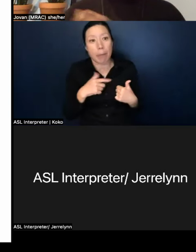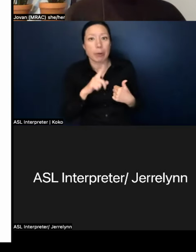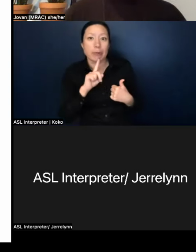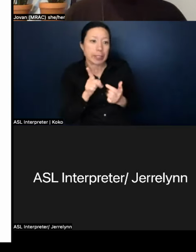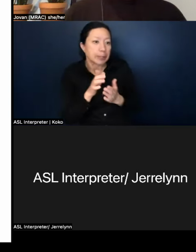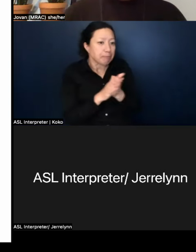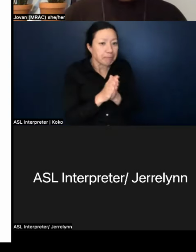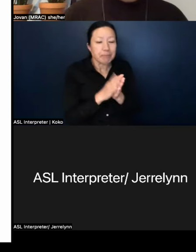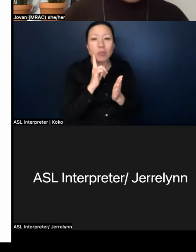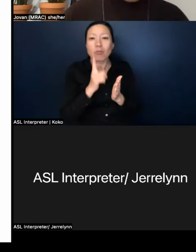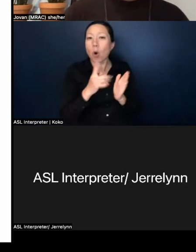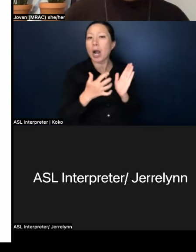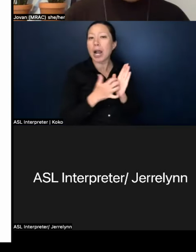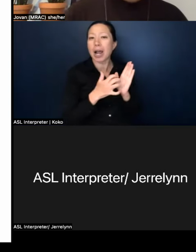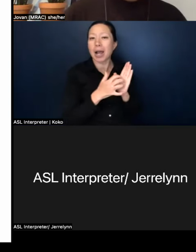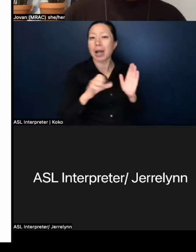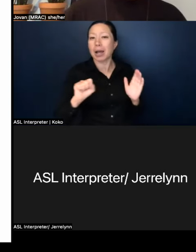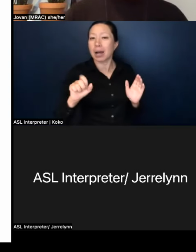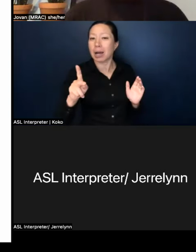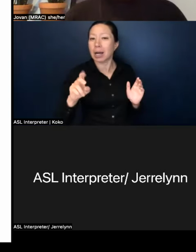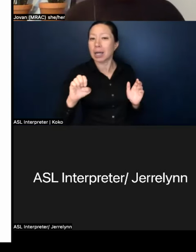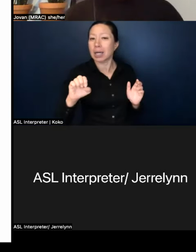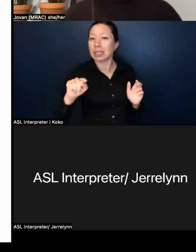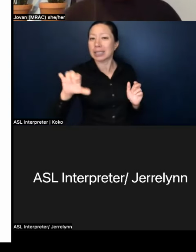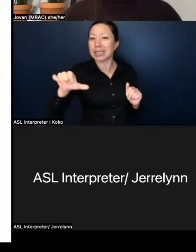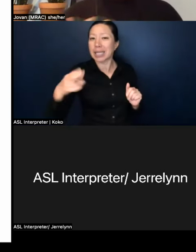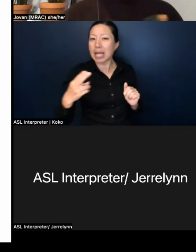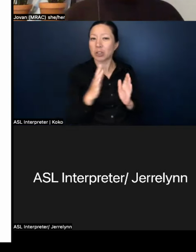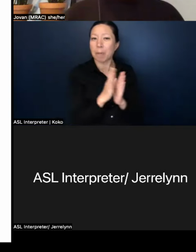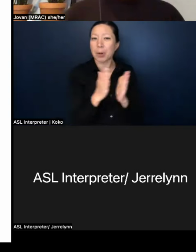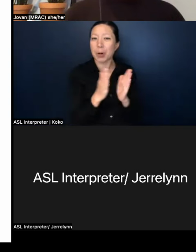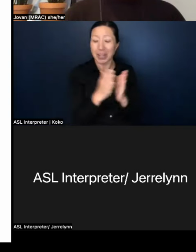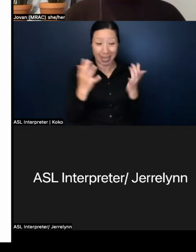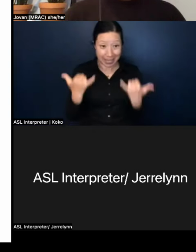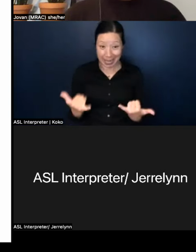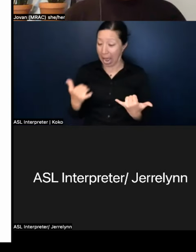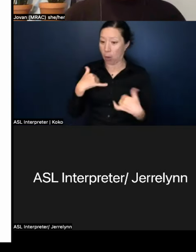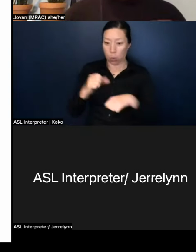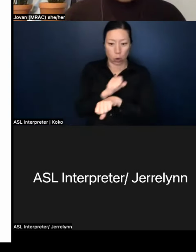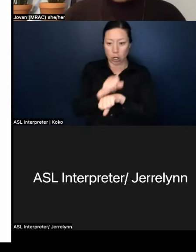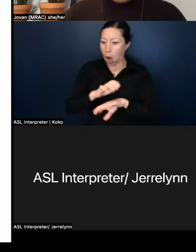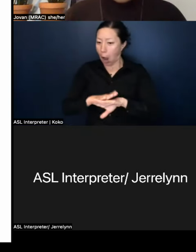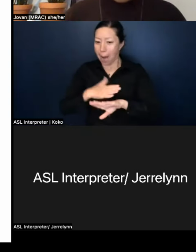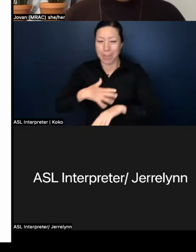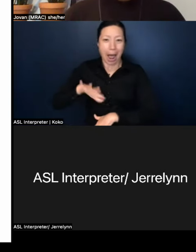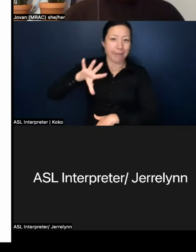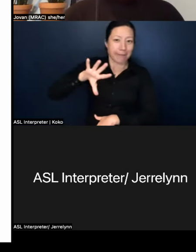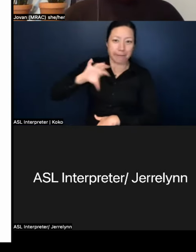and I'm working on my 50th sketchbook right now." And maybe talk about, you know, why you like that so much.